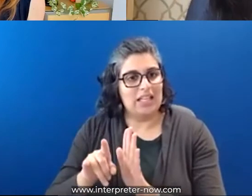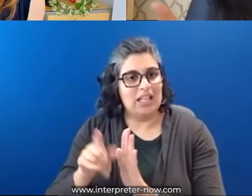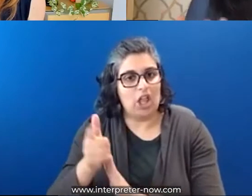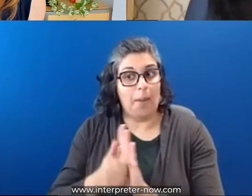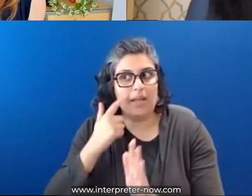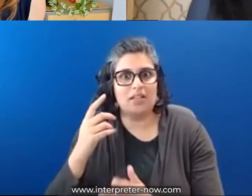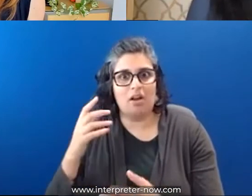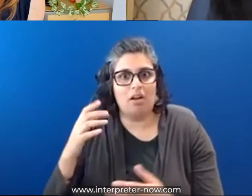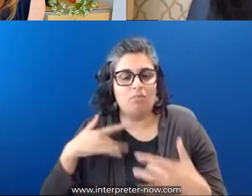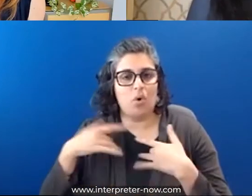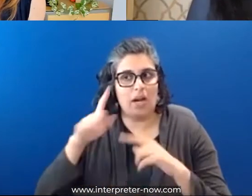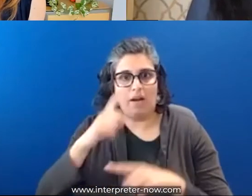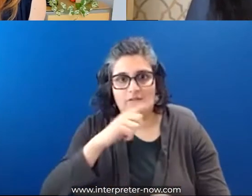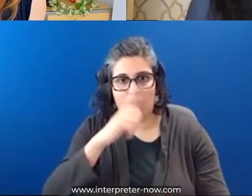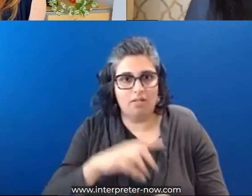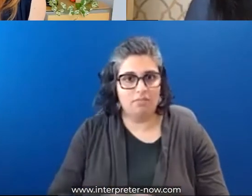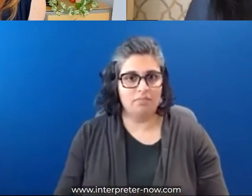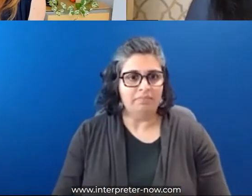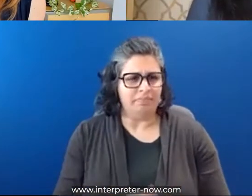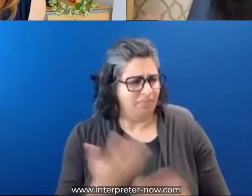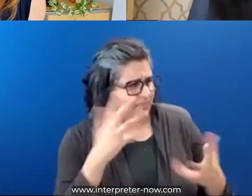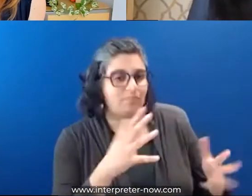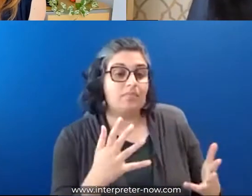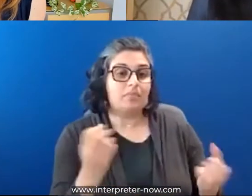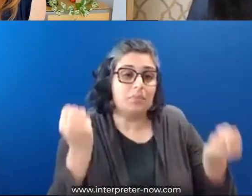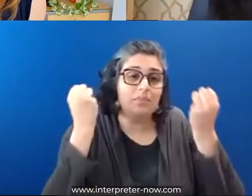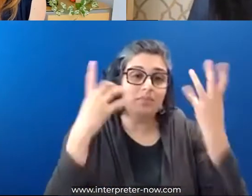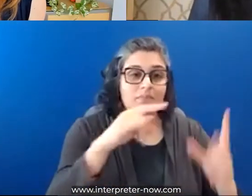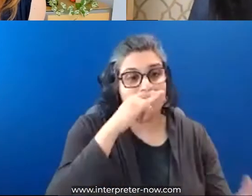Why don't you want a voter ID law? So many kids have no idea.